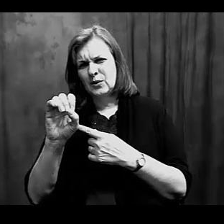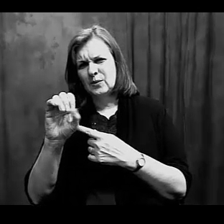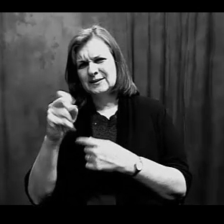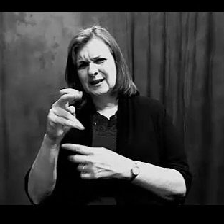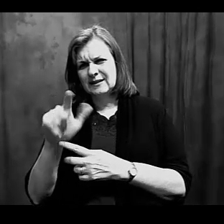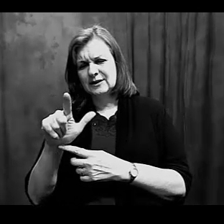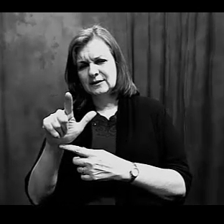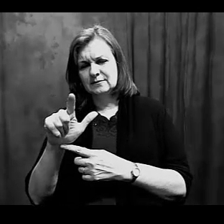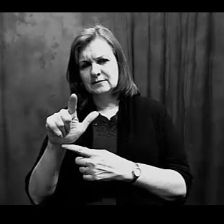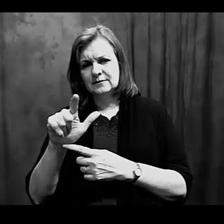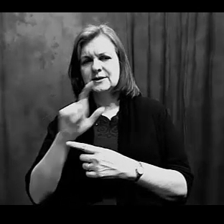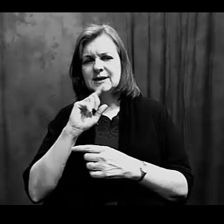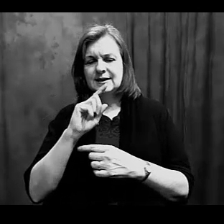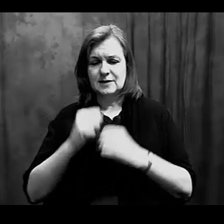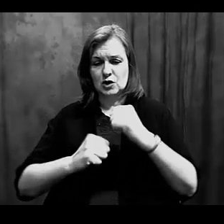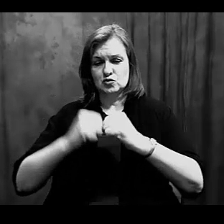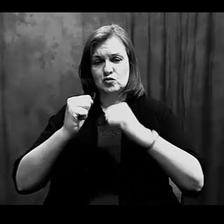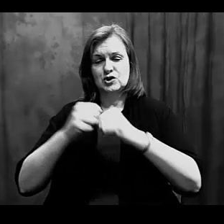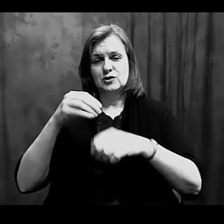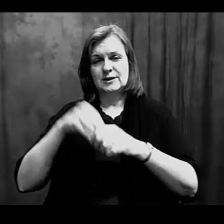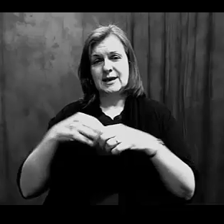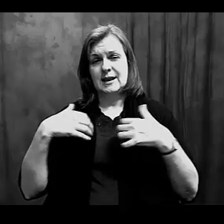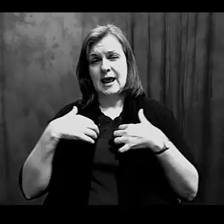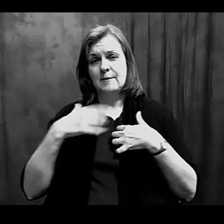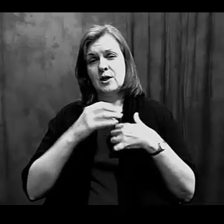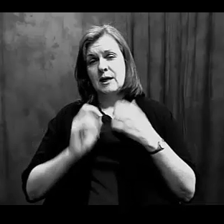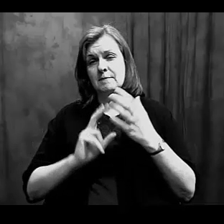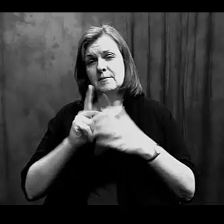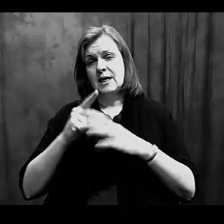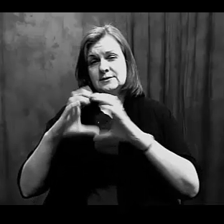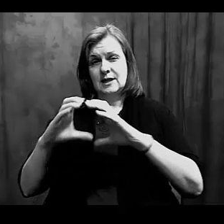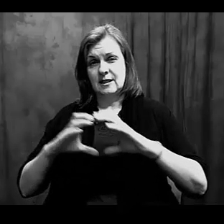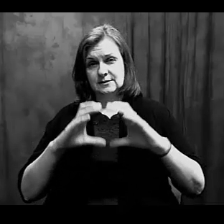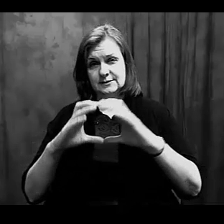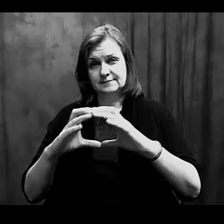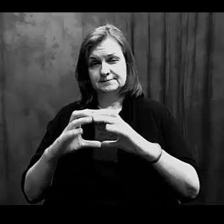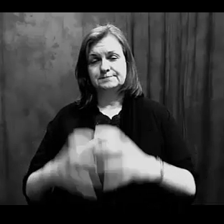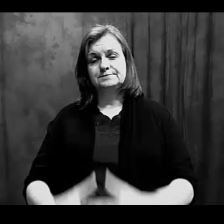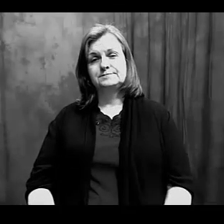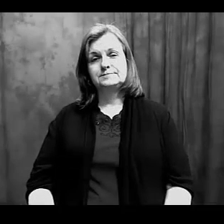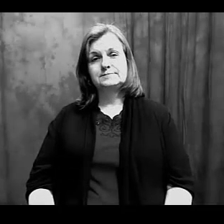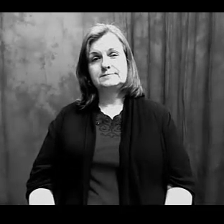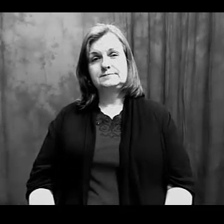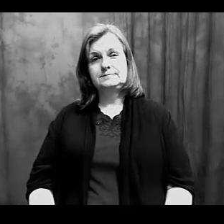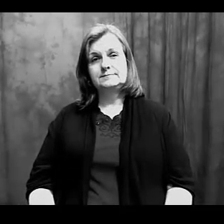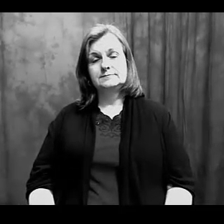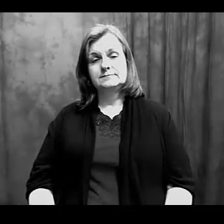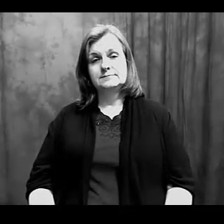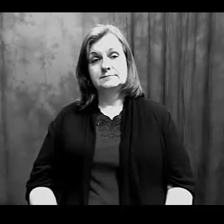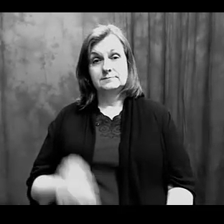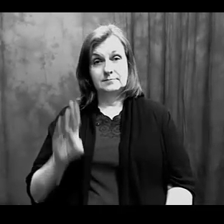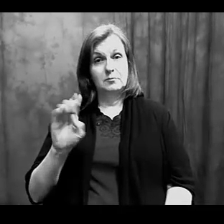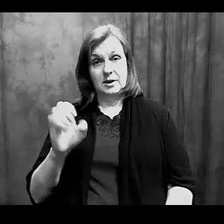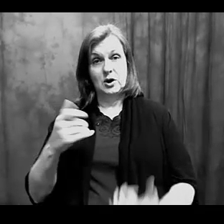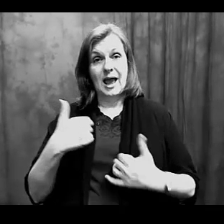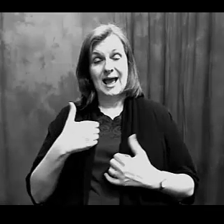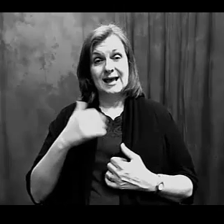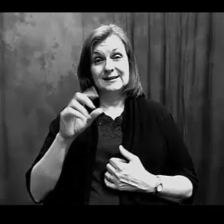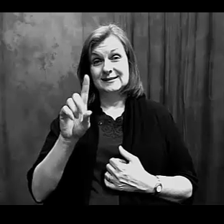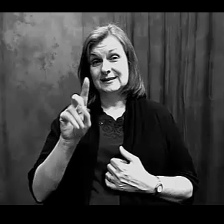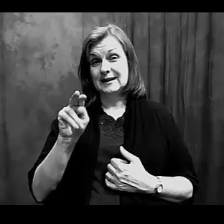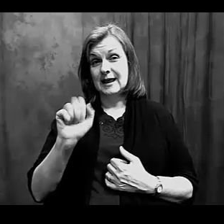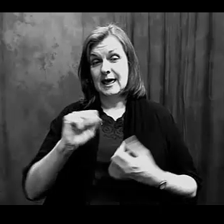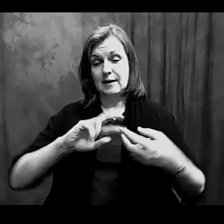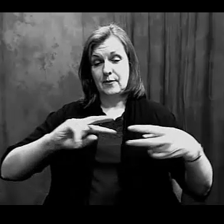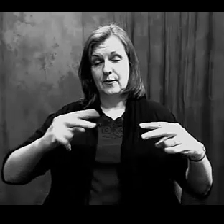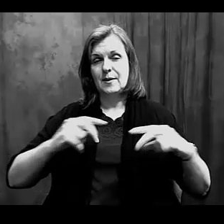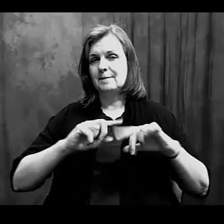so remember cytoskeleton was structural for animal cells and plant cells and so on and